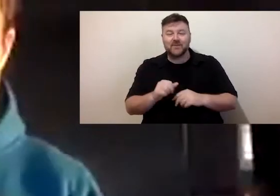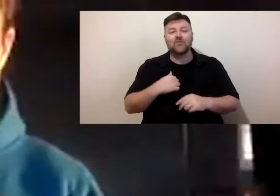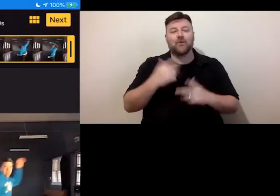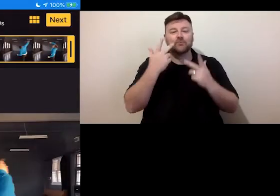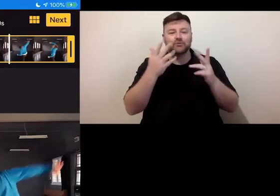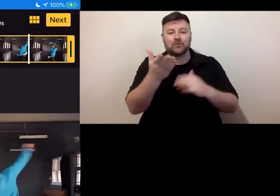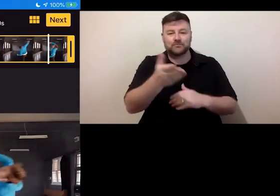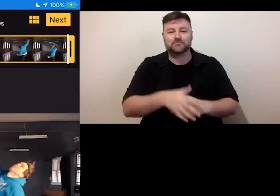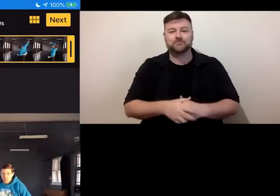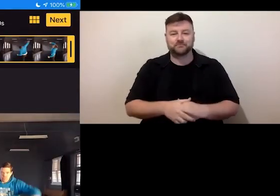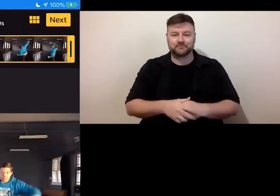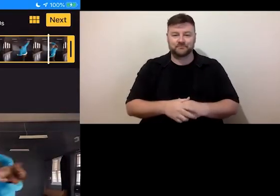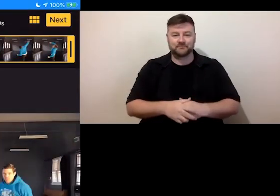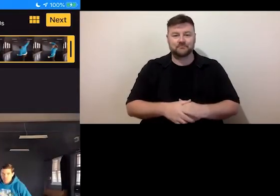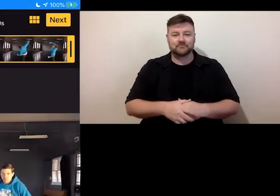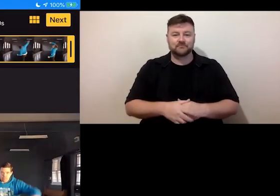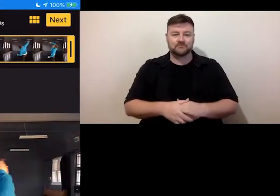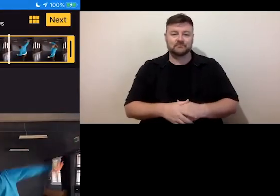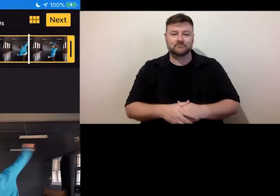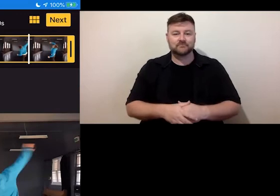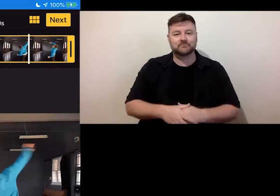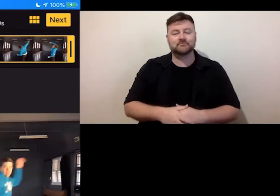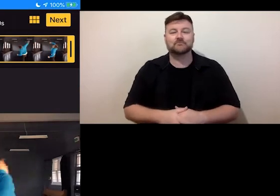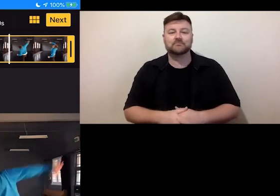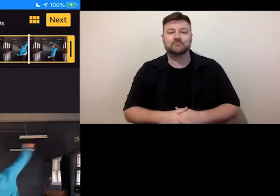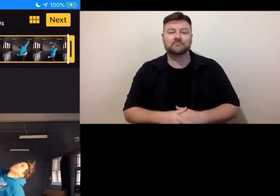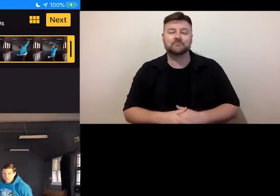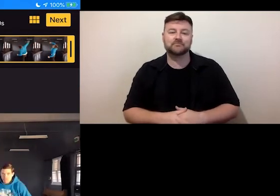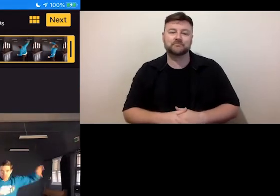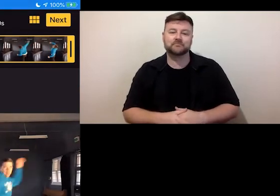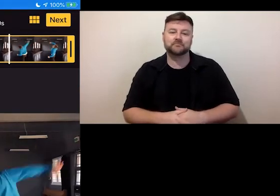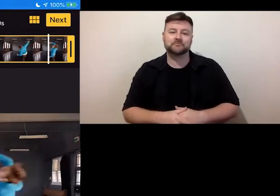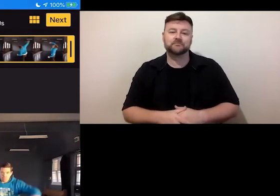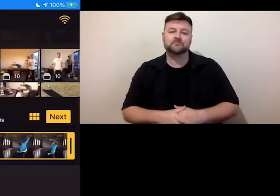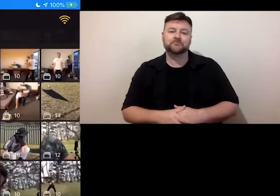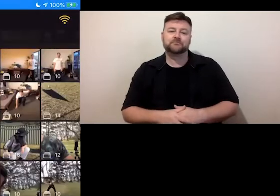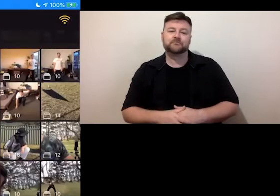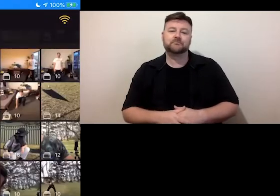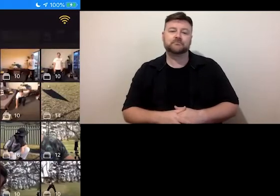can talk you through how it goes. I would usually look at all of these.